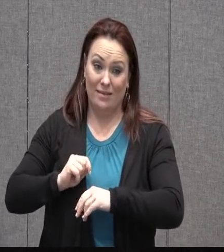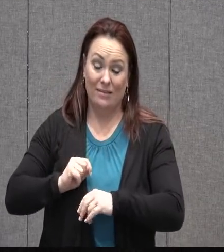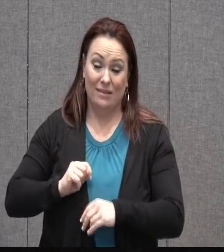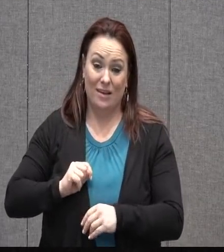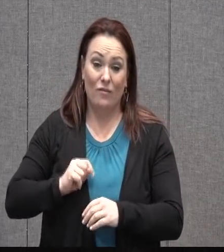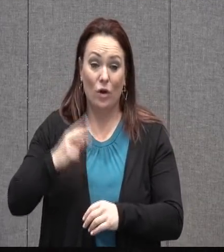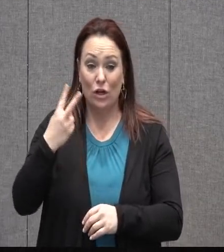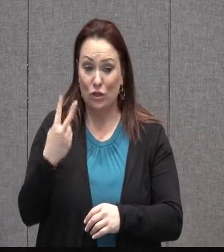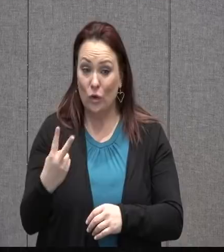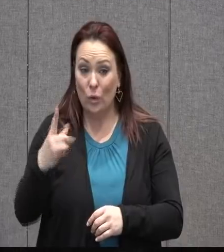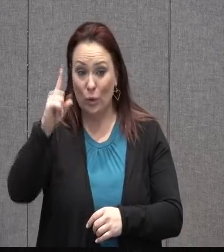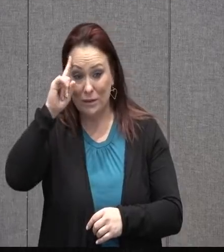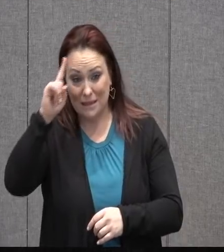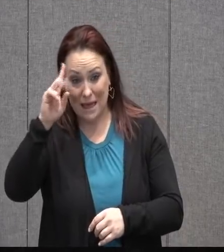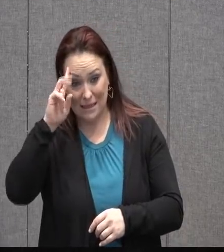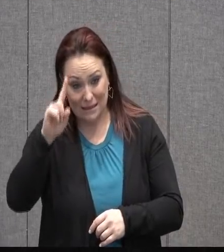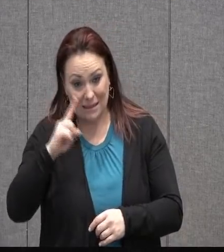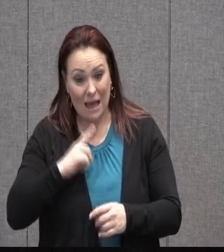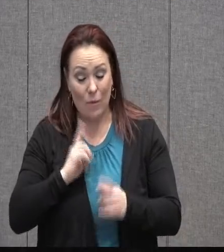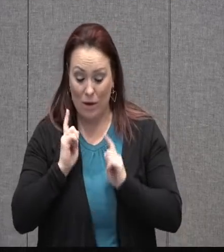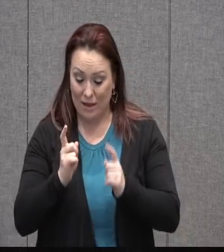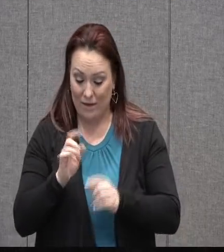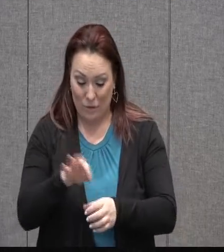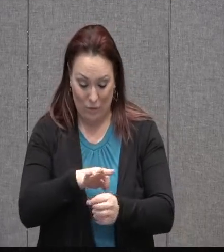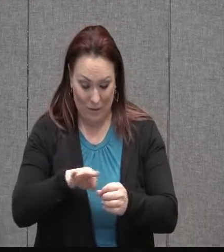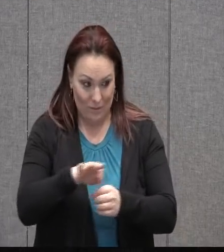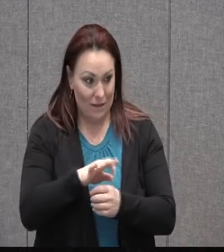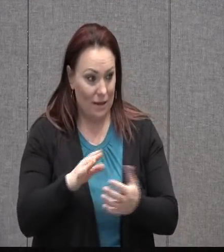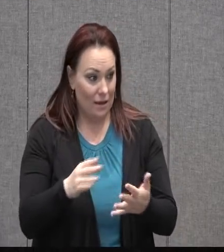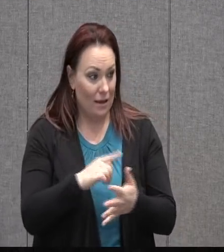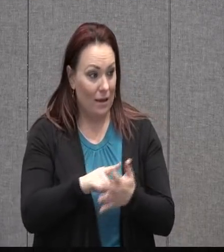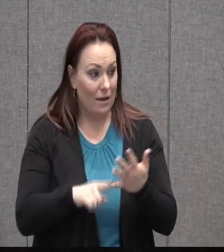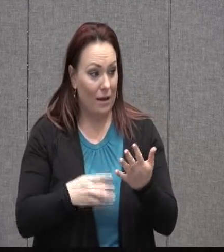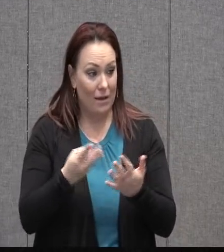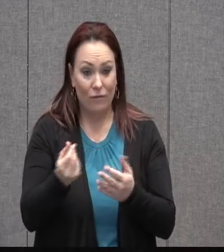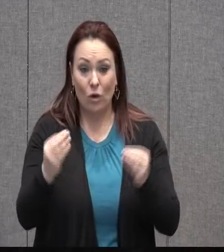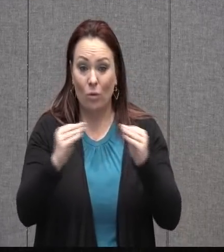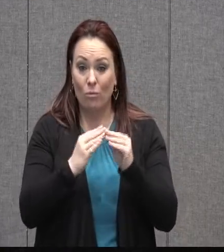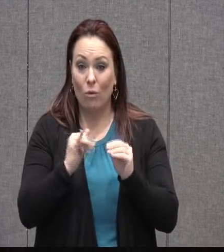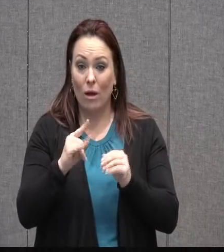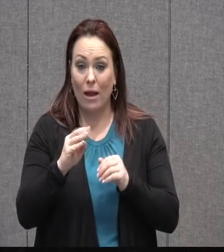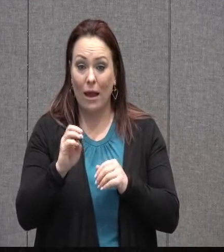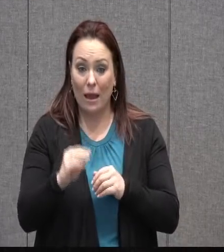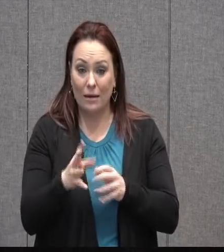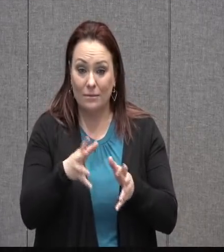I will give you some tea. - Okay. I have a few more items left in my store.